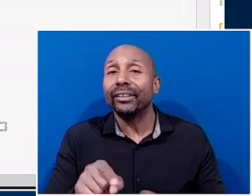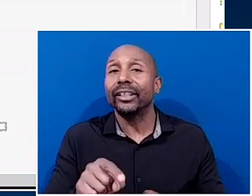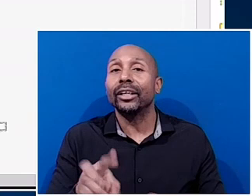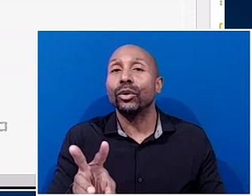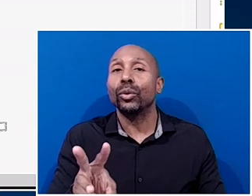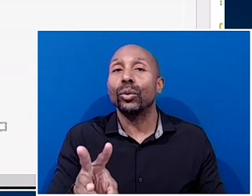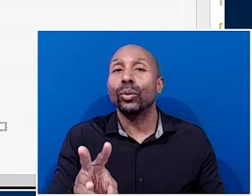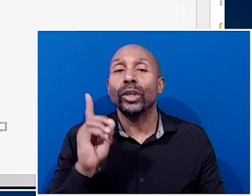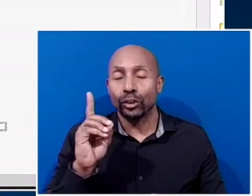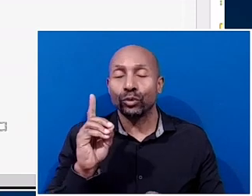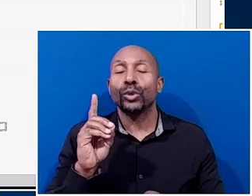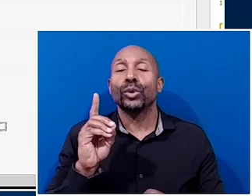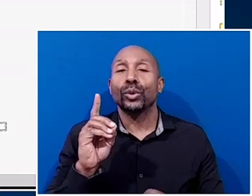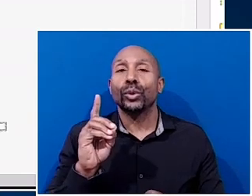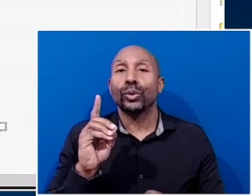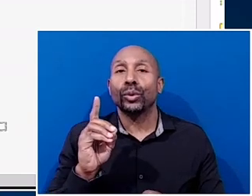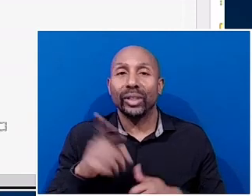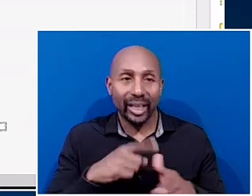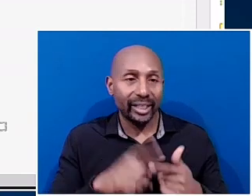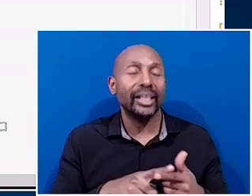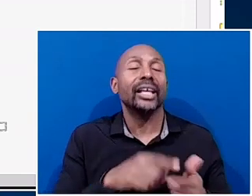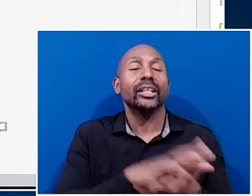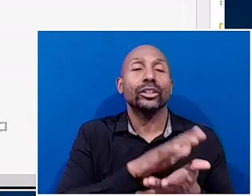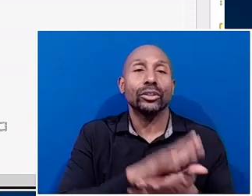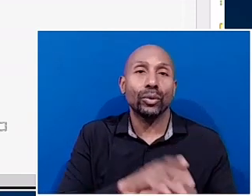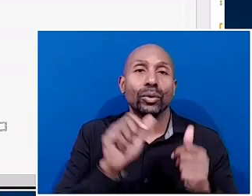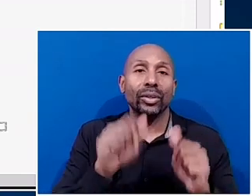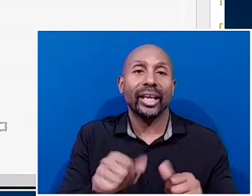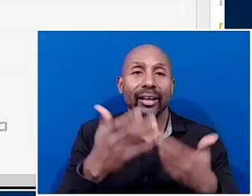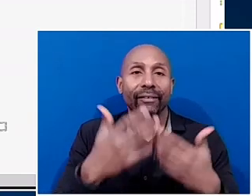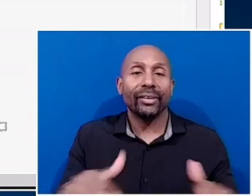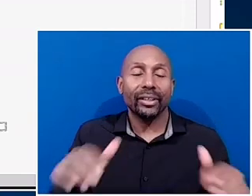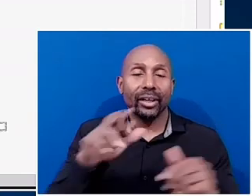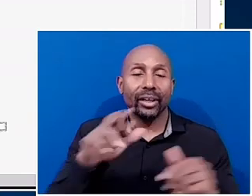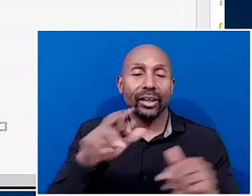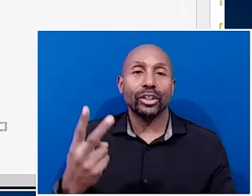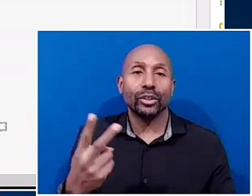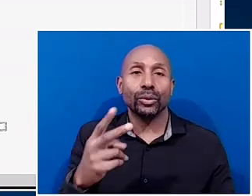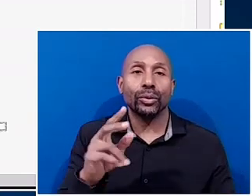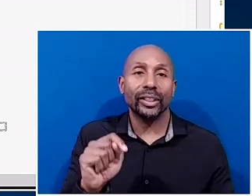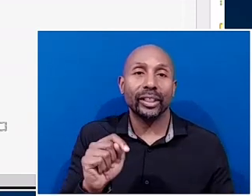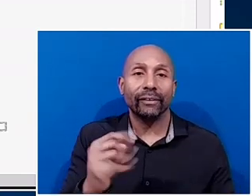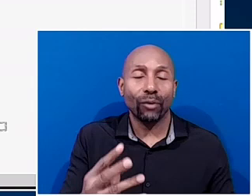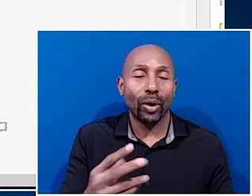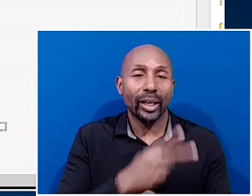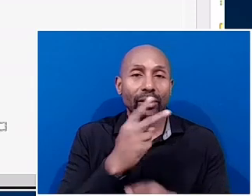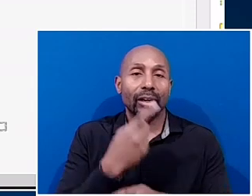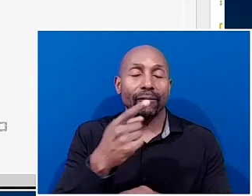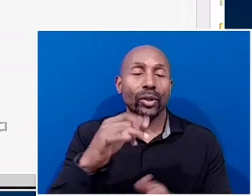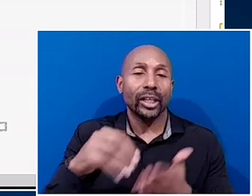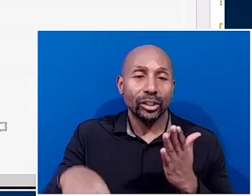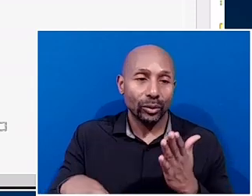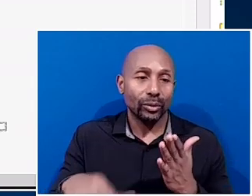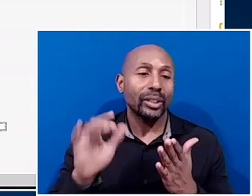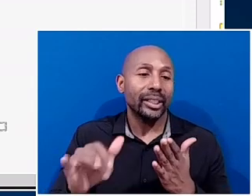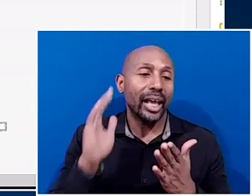the school complete the R2T4 calculation for the student, and which would result in at least a small amount of Title IV funds,